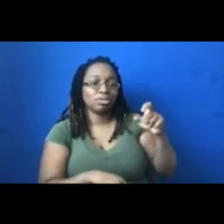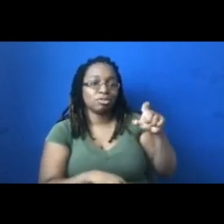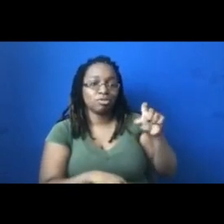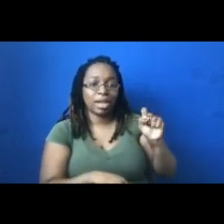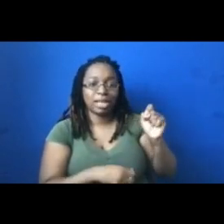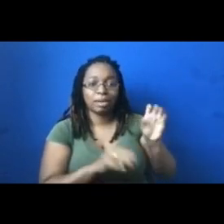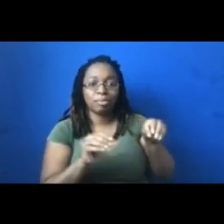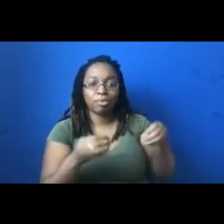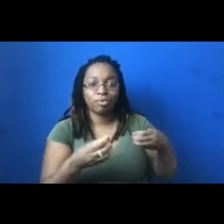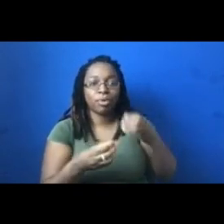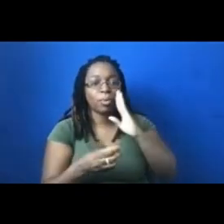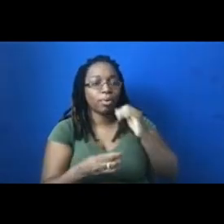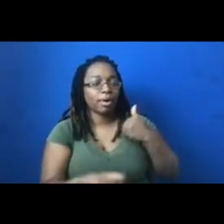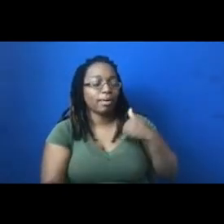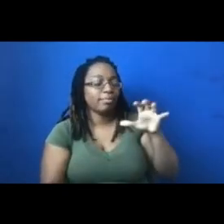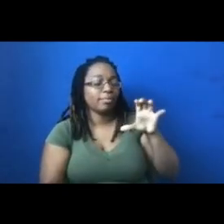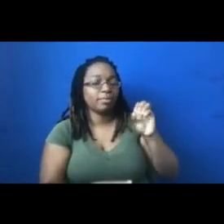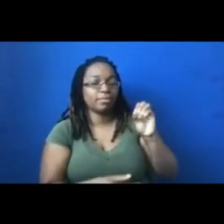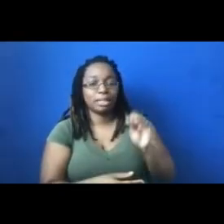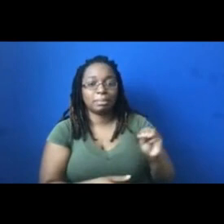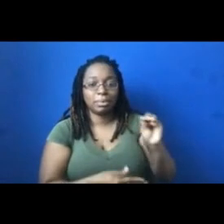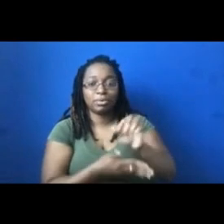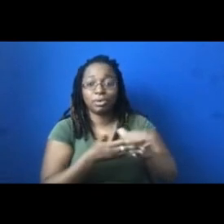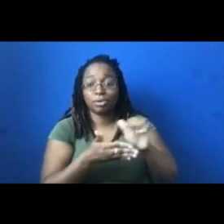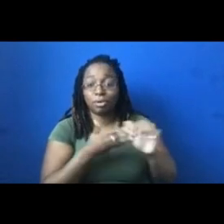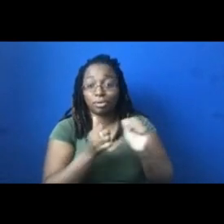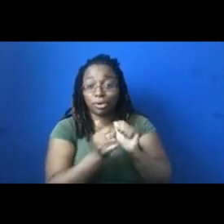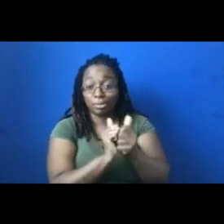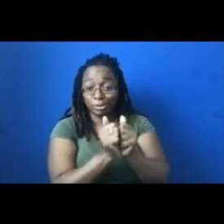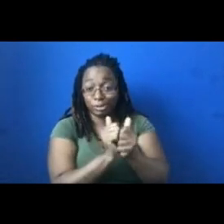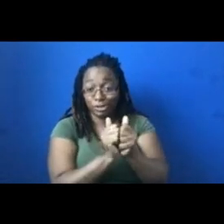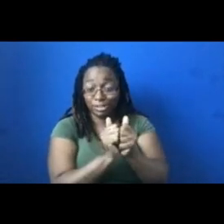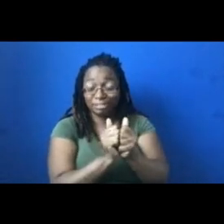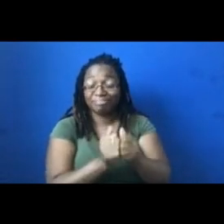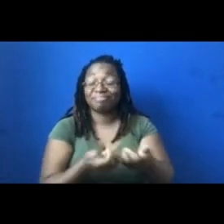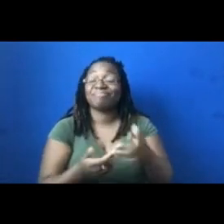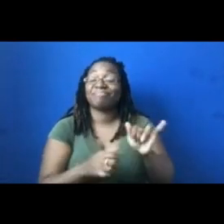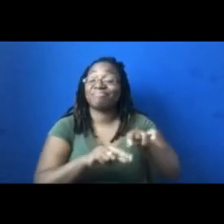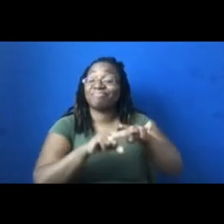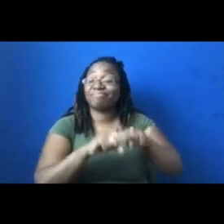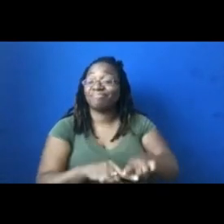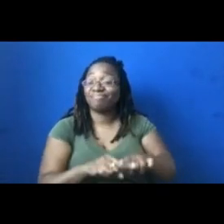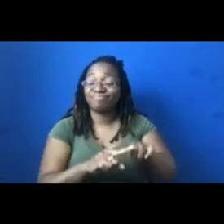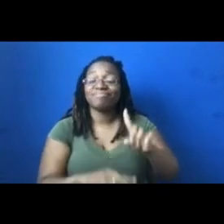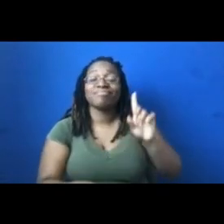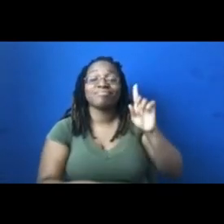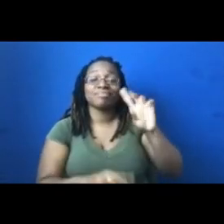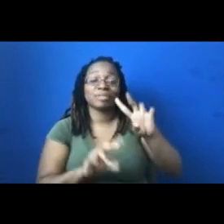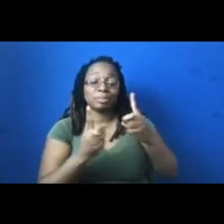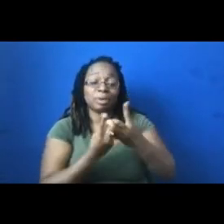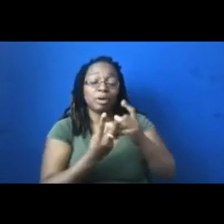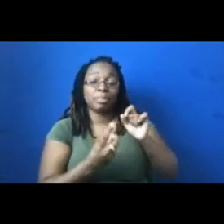competition, which is based on a Department of Commerce Economic